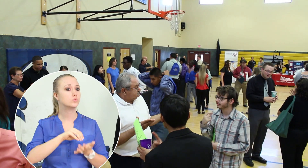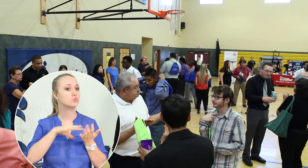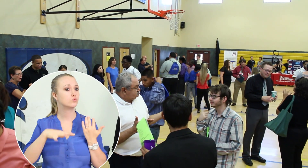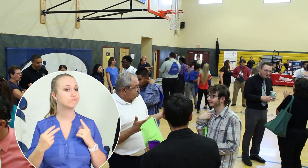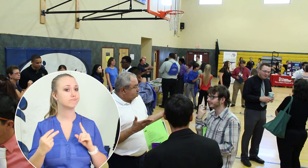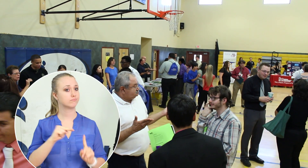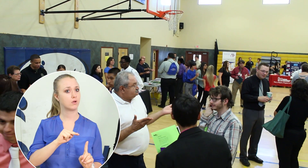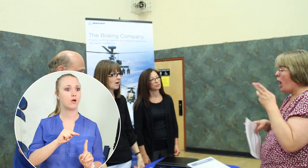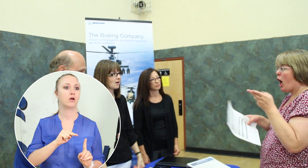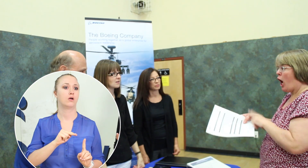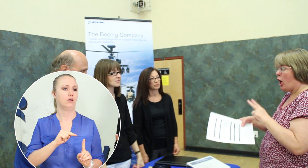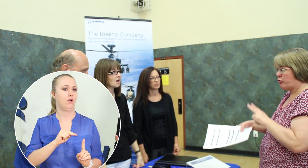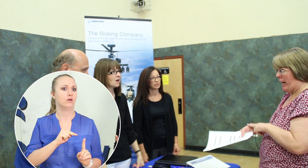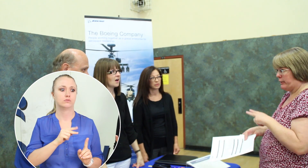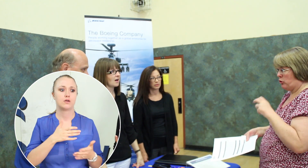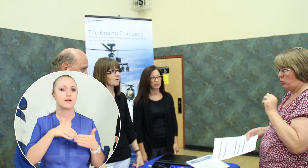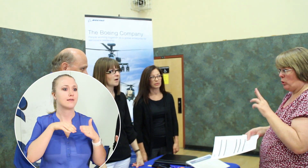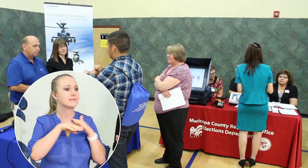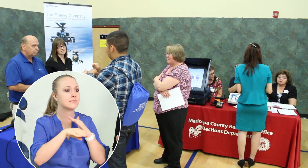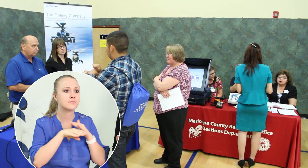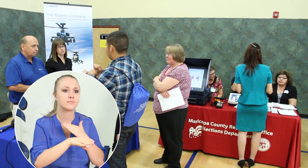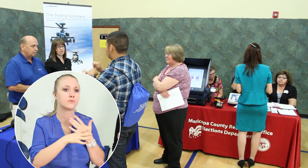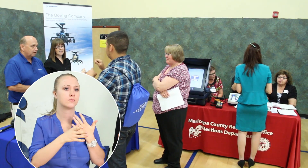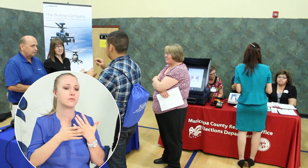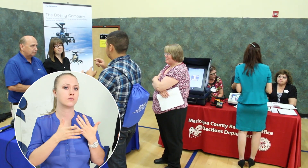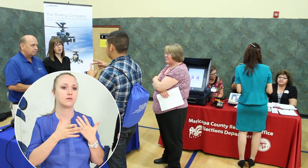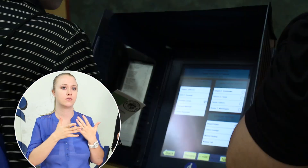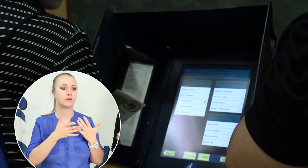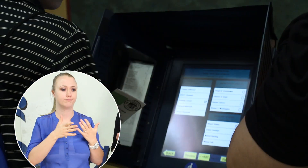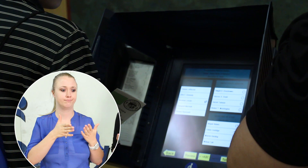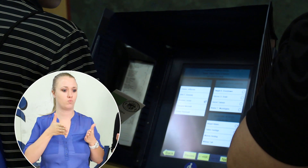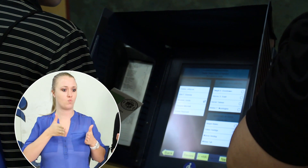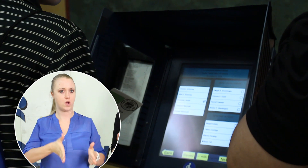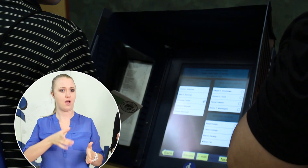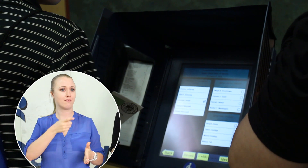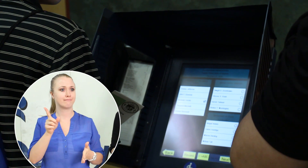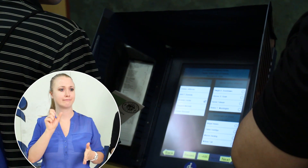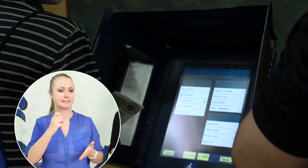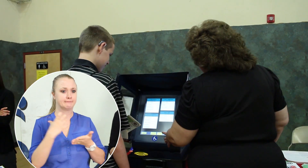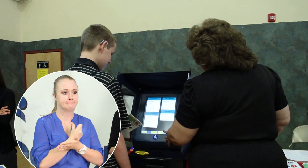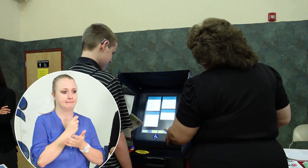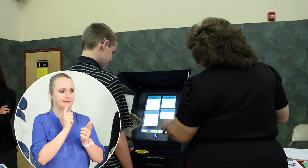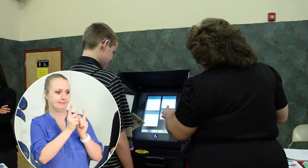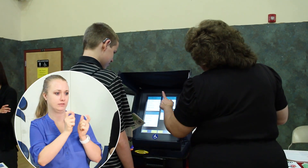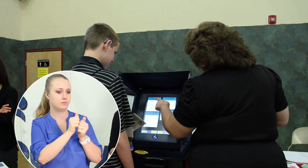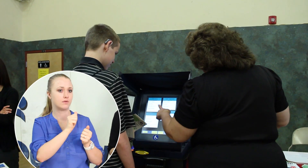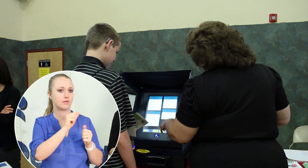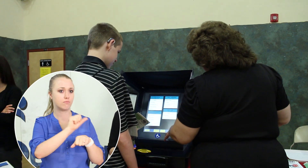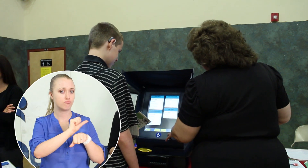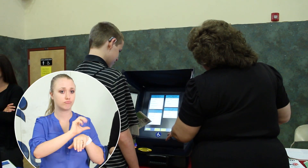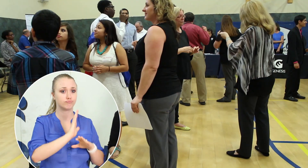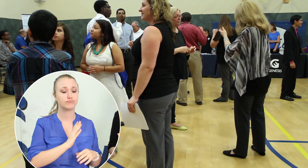Sue Kay: "For the student perspective it's an accessible venue for them to speak with employers.